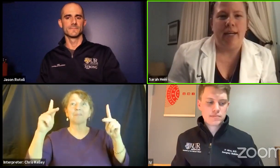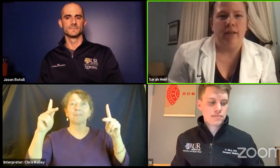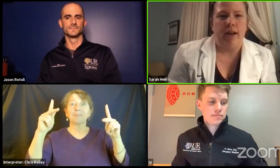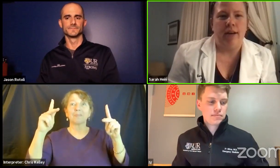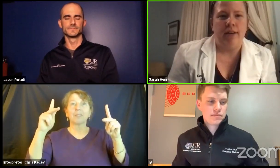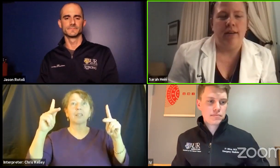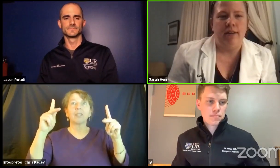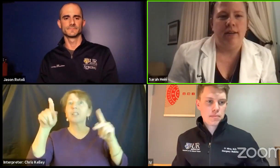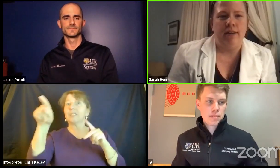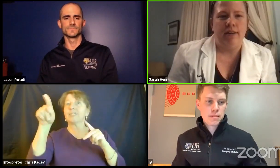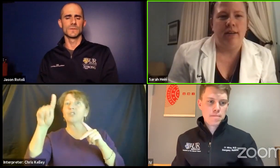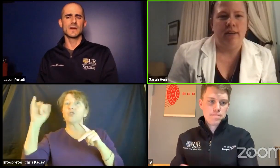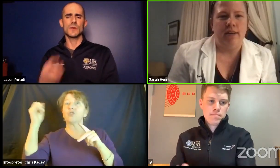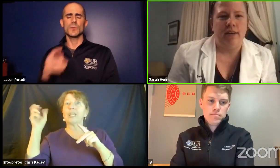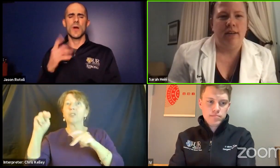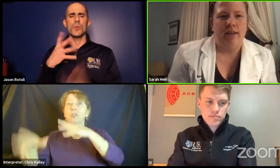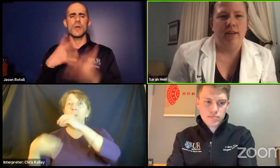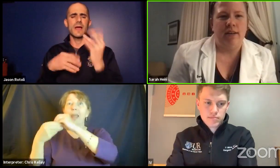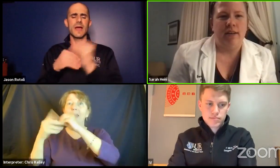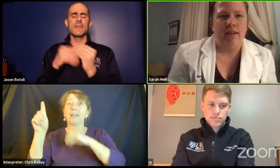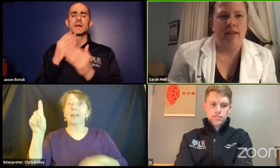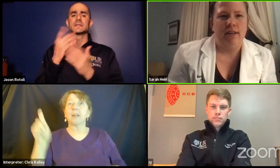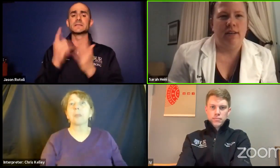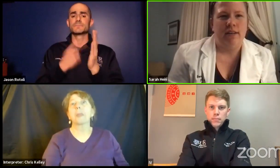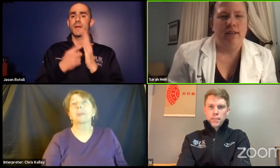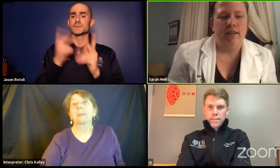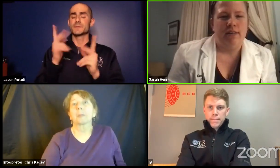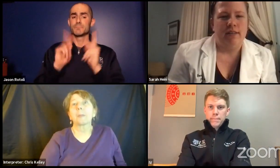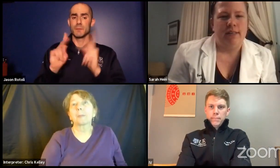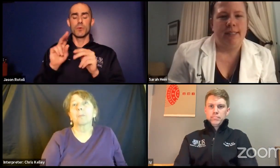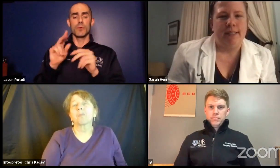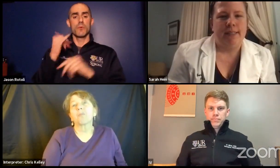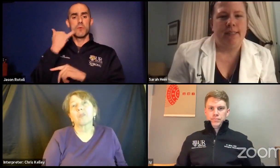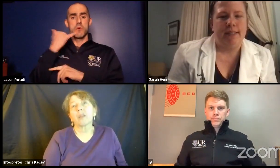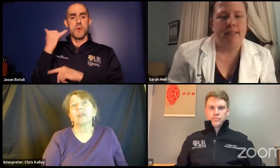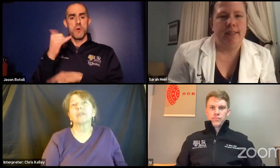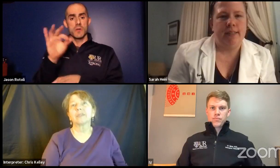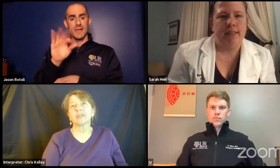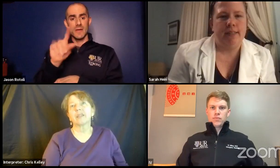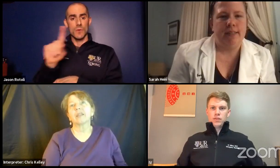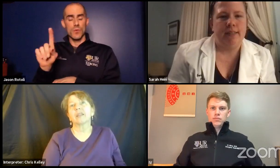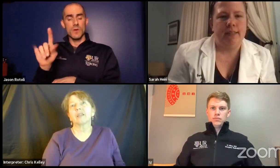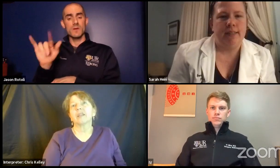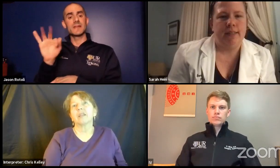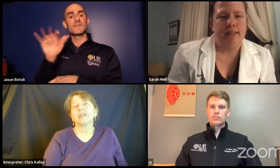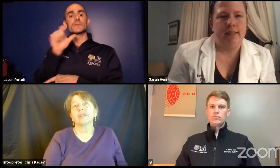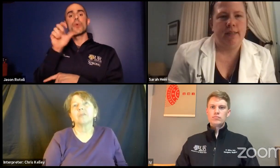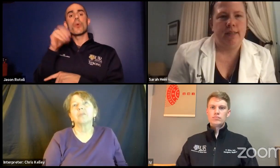course. It's always a matter of making sure you get there safely. If